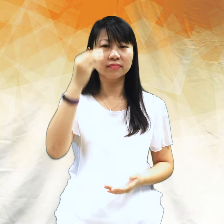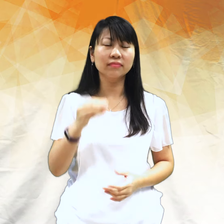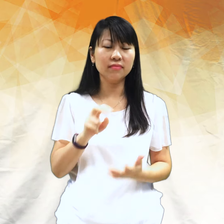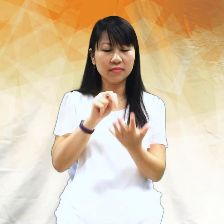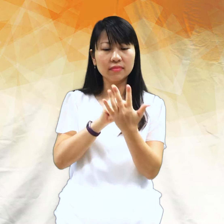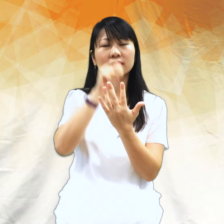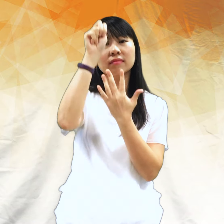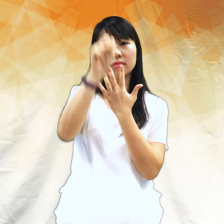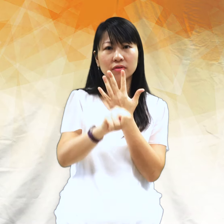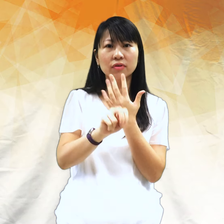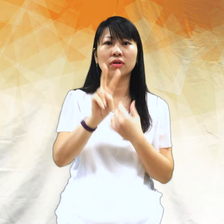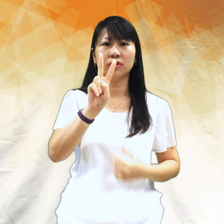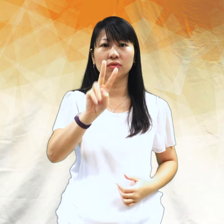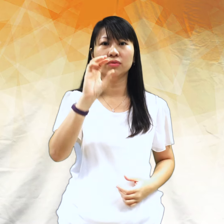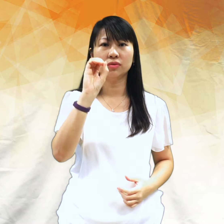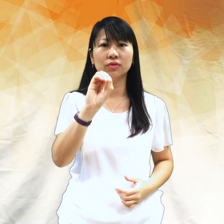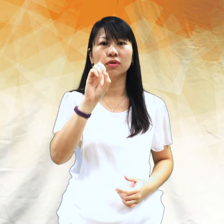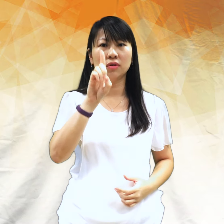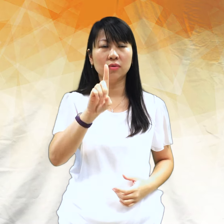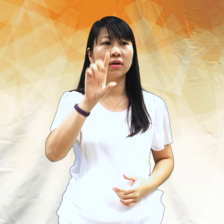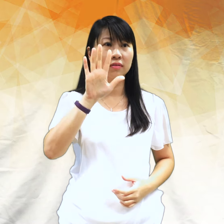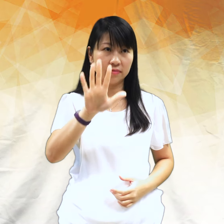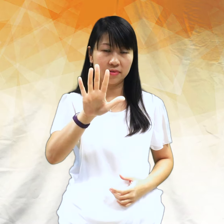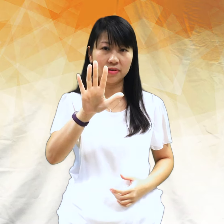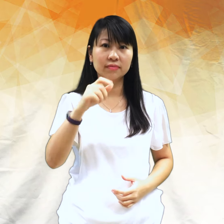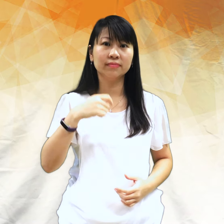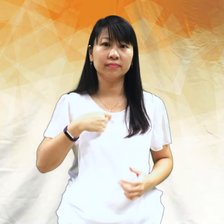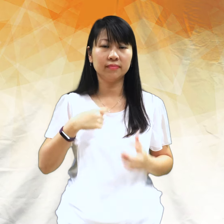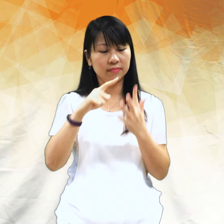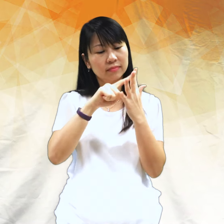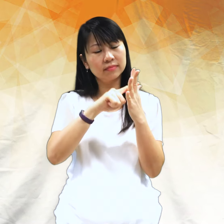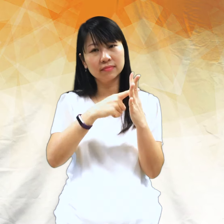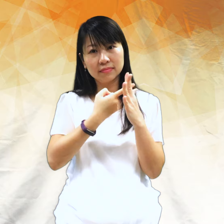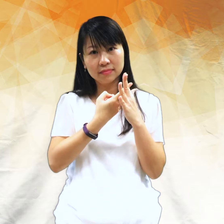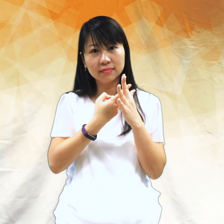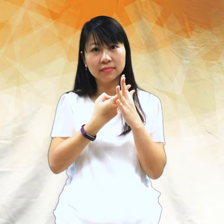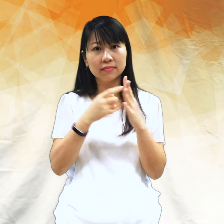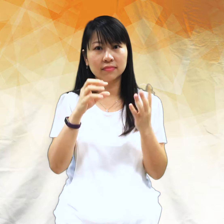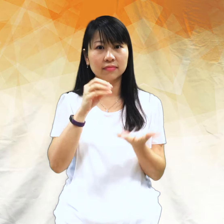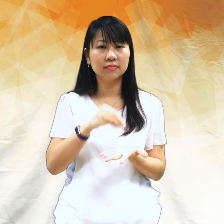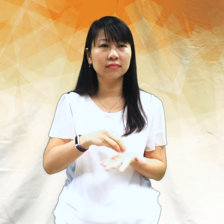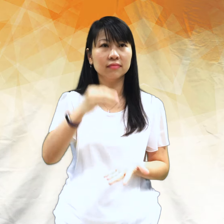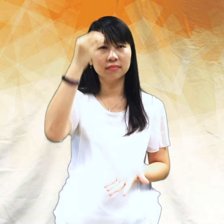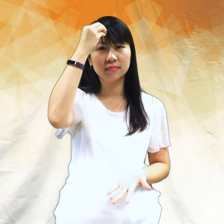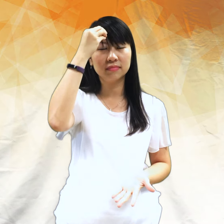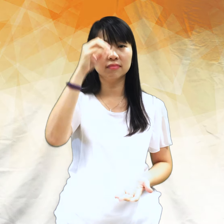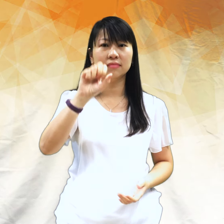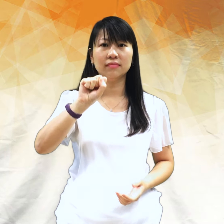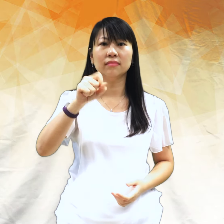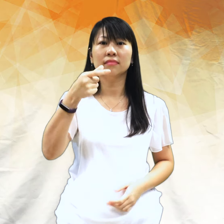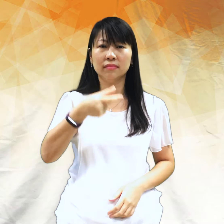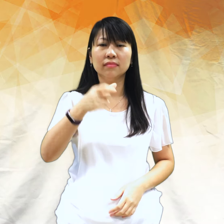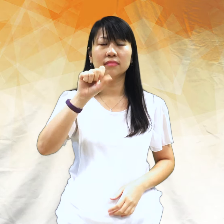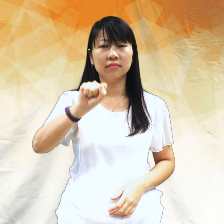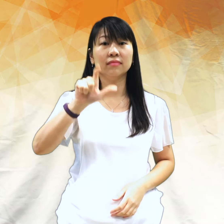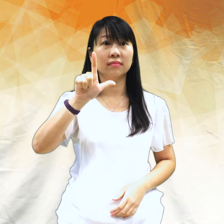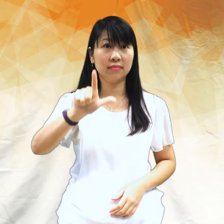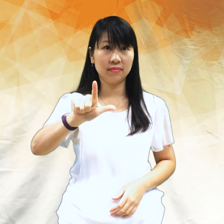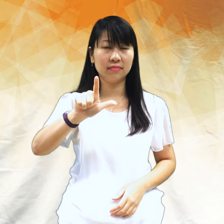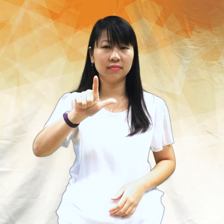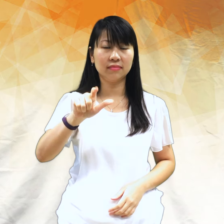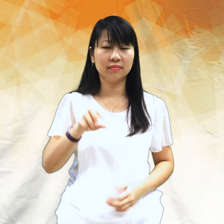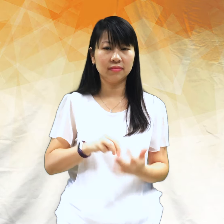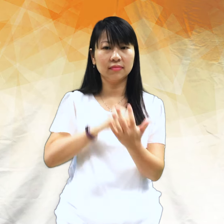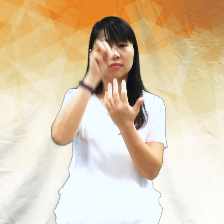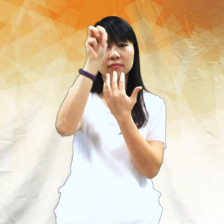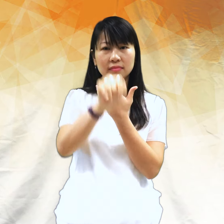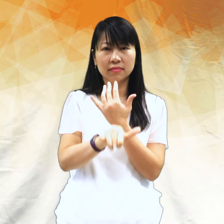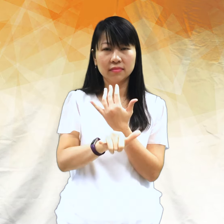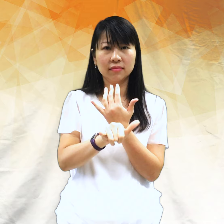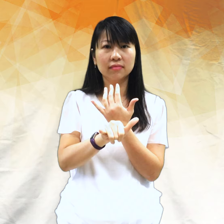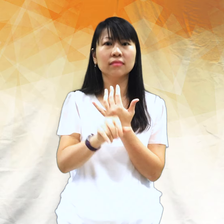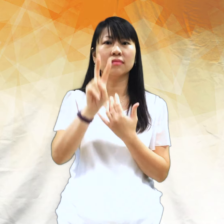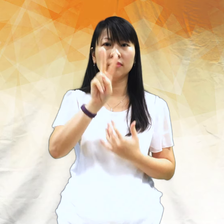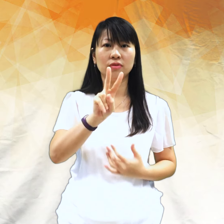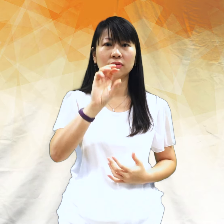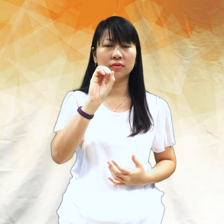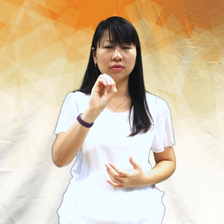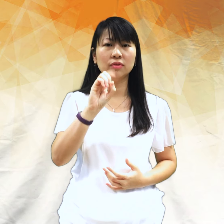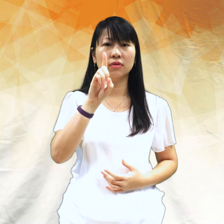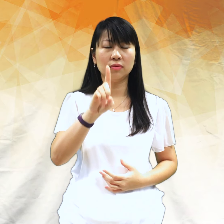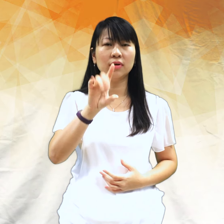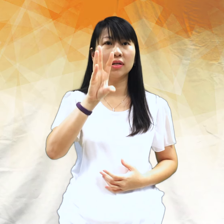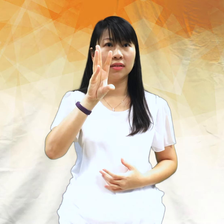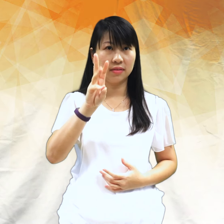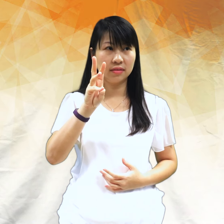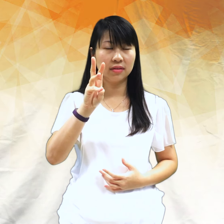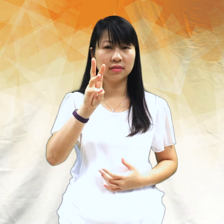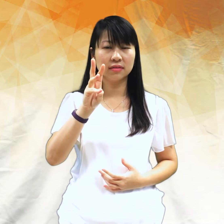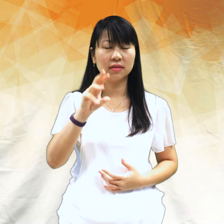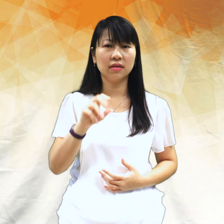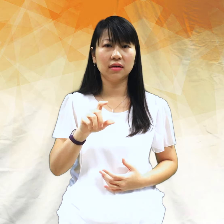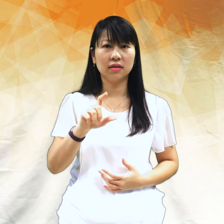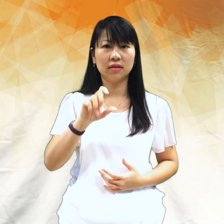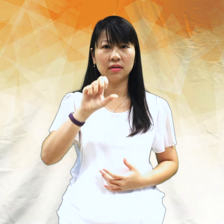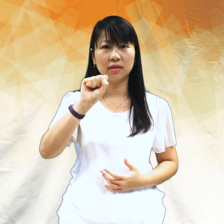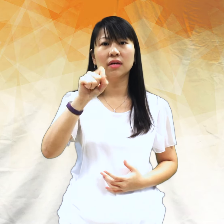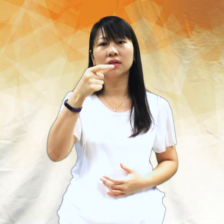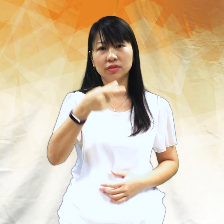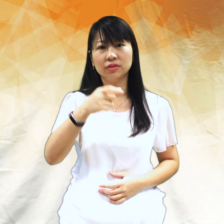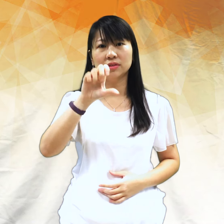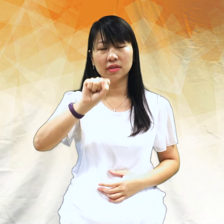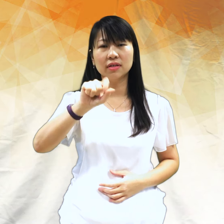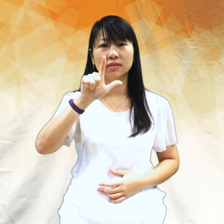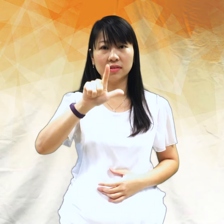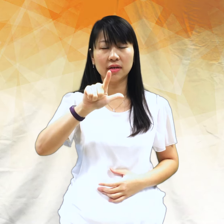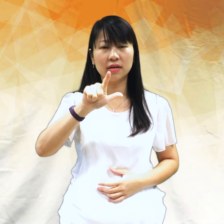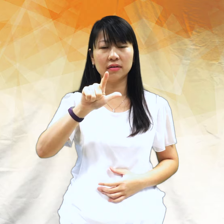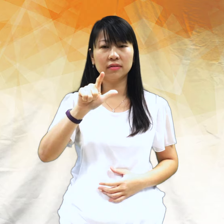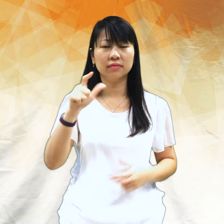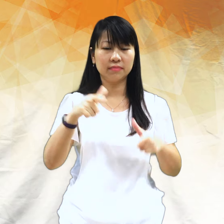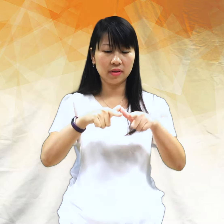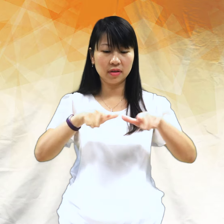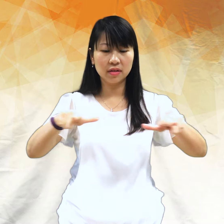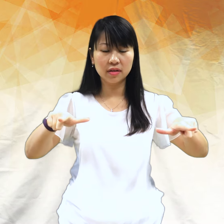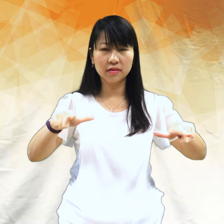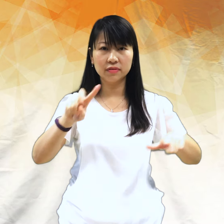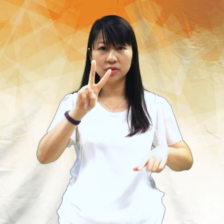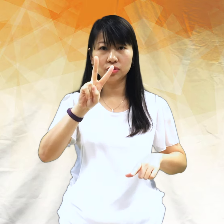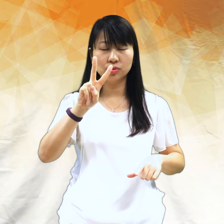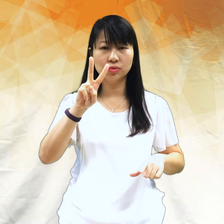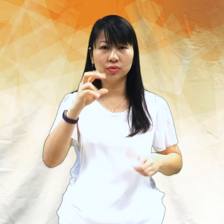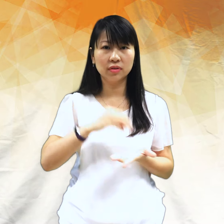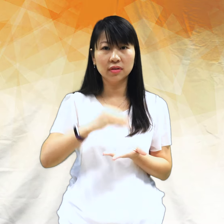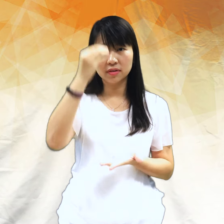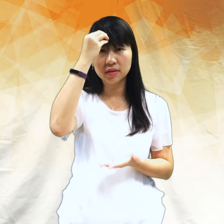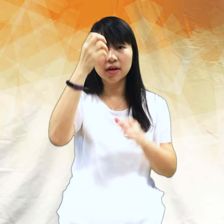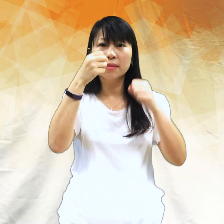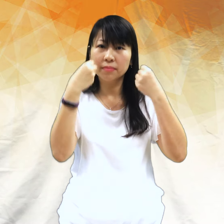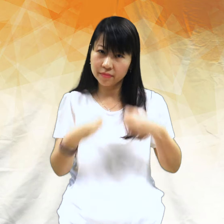Last November in 2015, I started to learn Singapore Sign Language (SgSL) and completed Level 2 in May 2016.